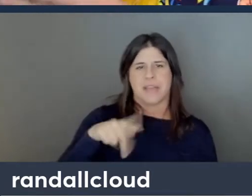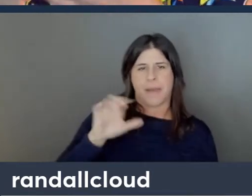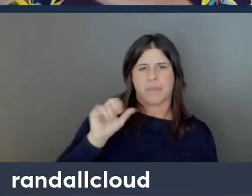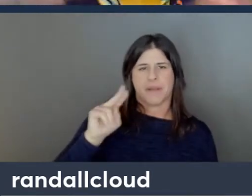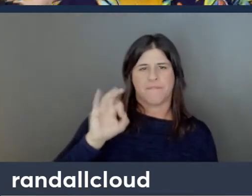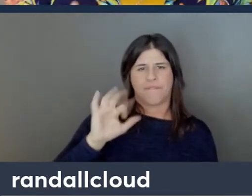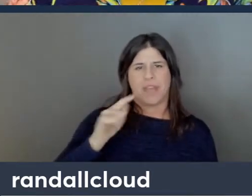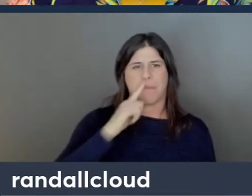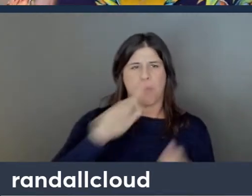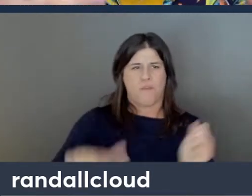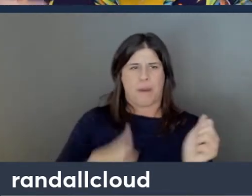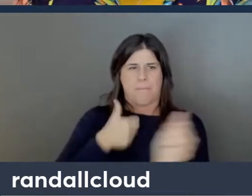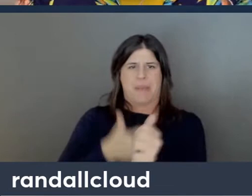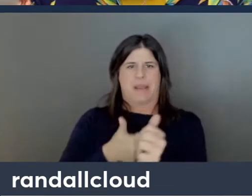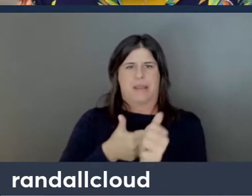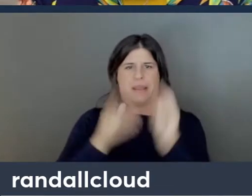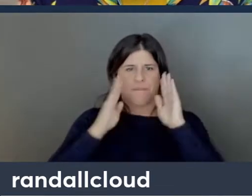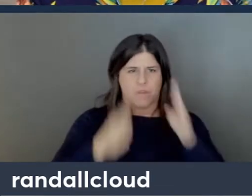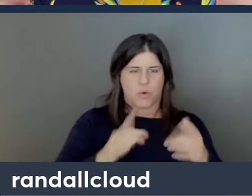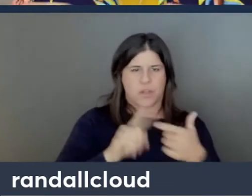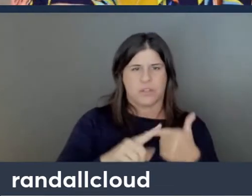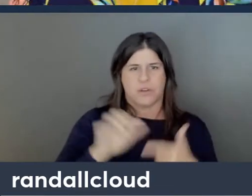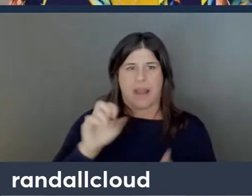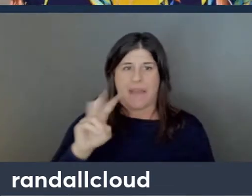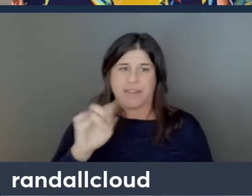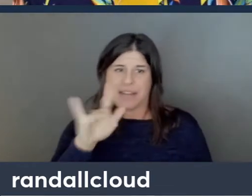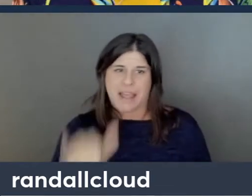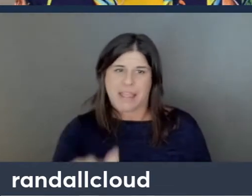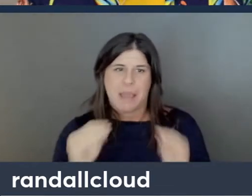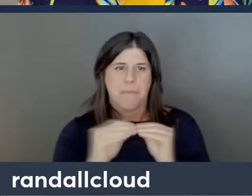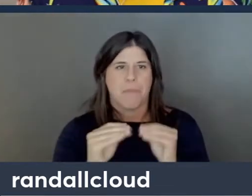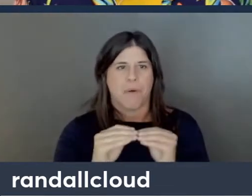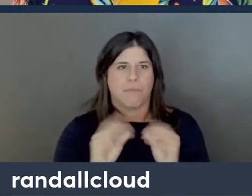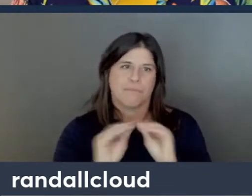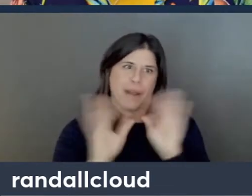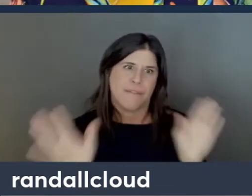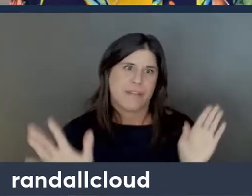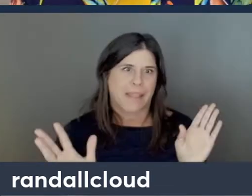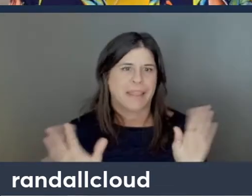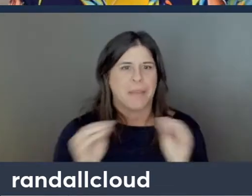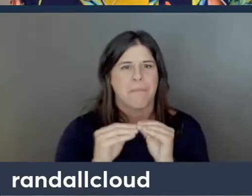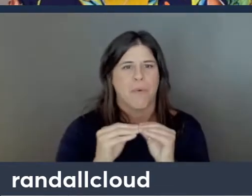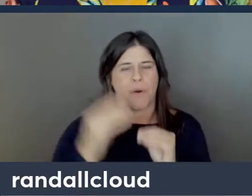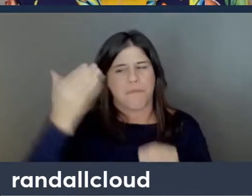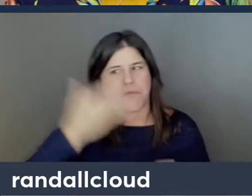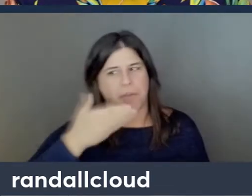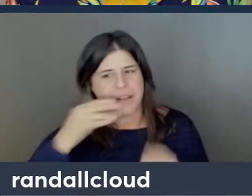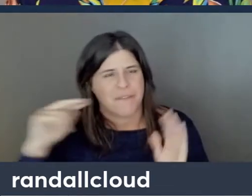while Evidently is evidently more front-end focused? I love the make by the way.